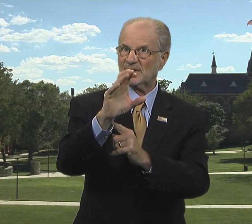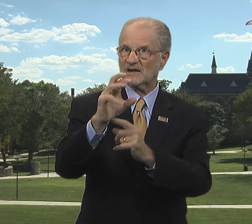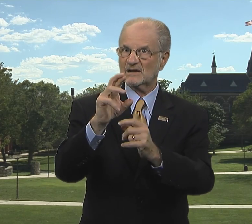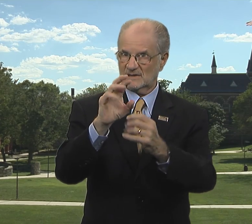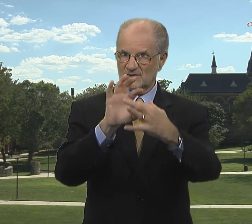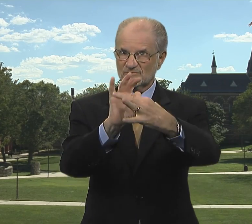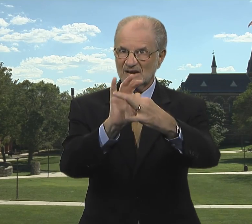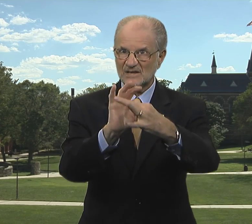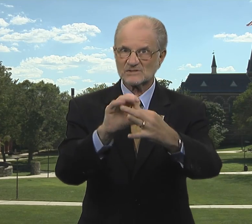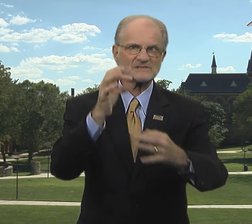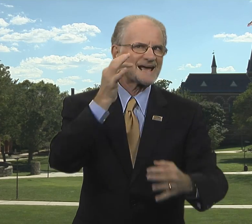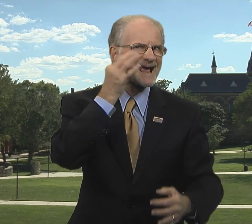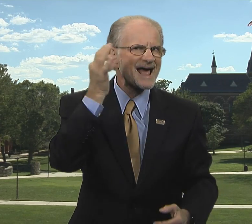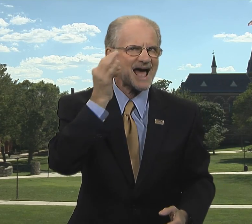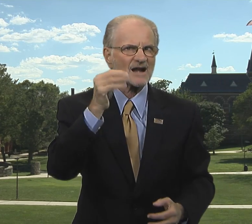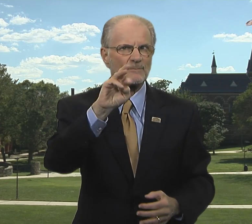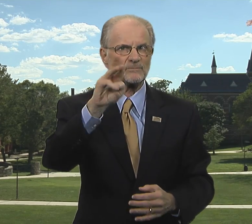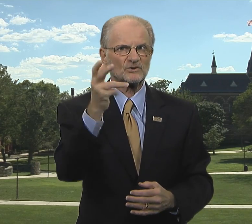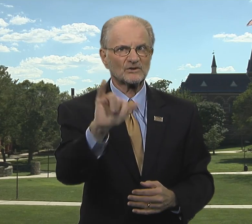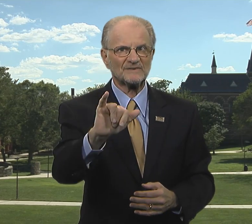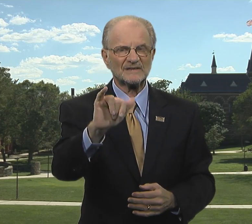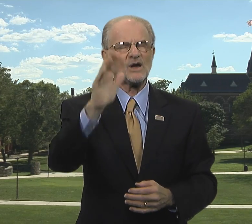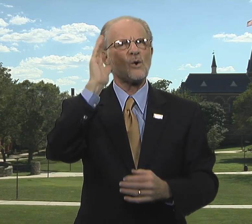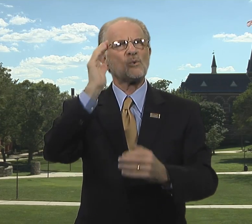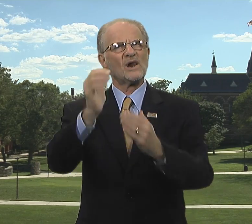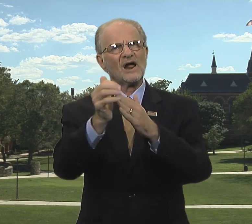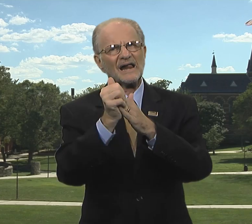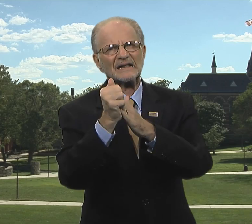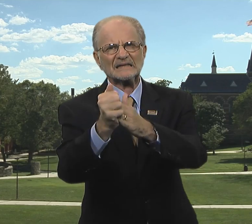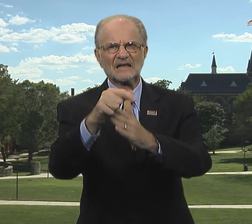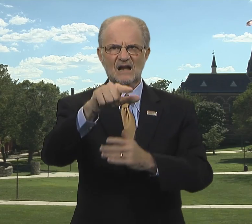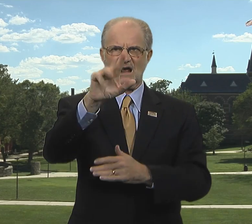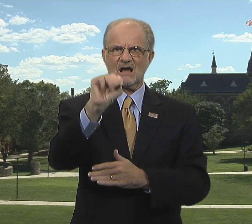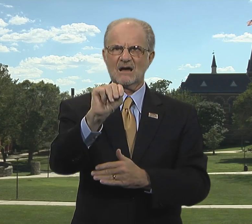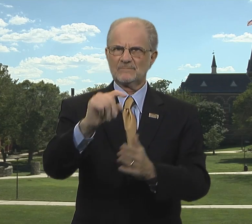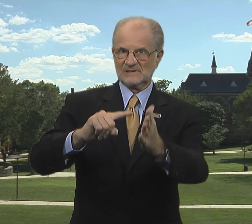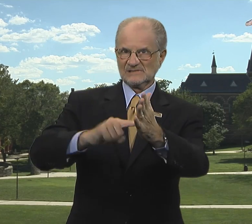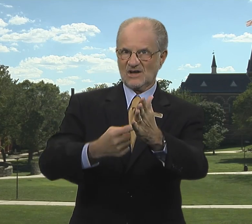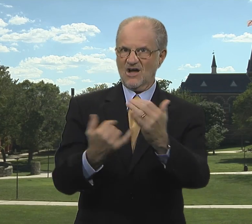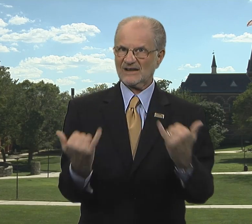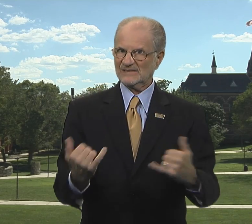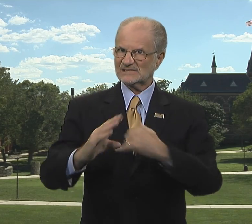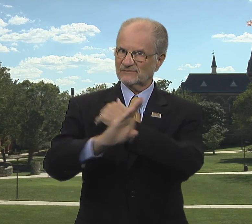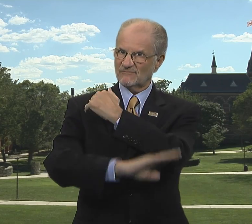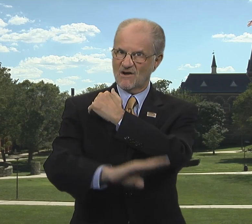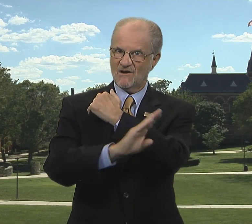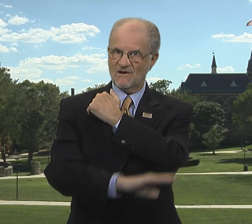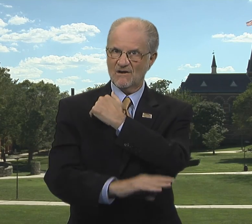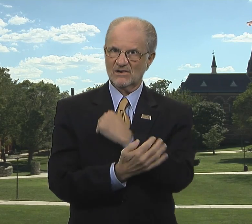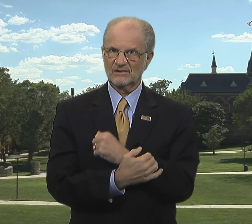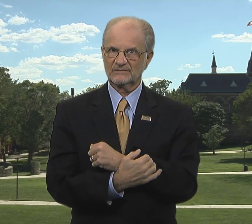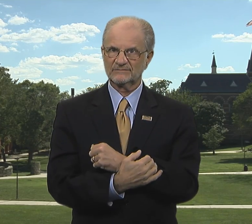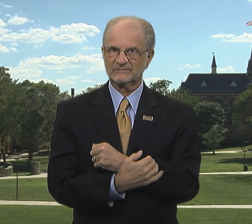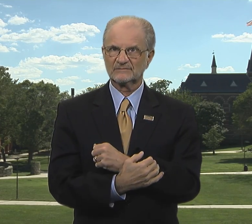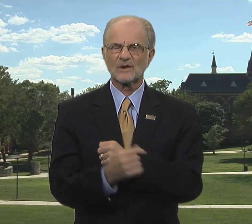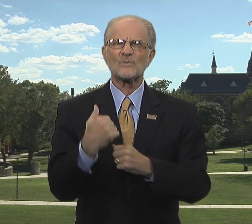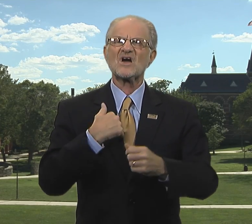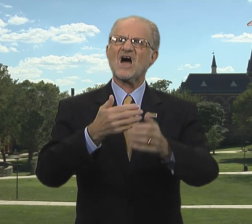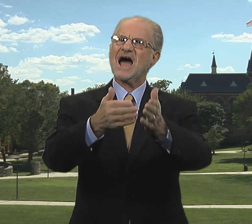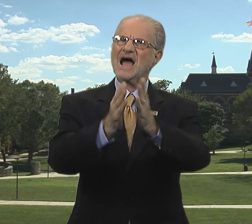Public Relations Cat Murphy will lead GUM starting this fall.